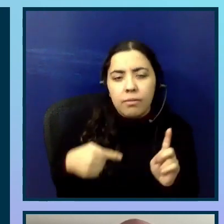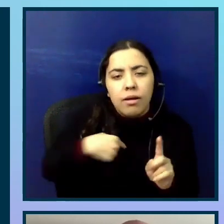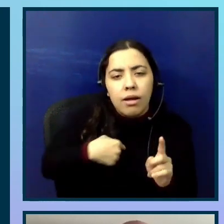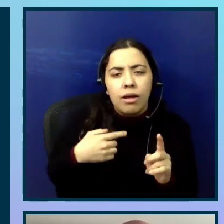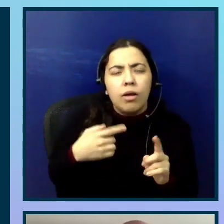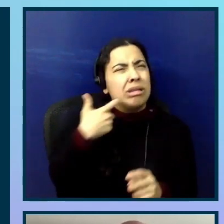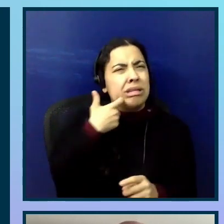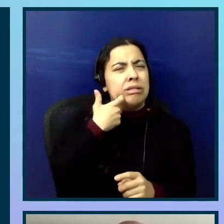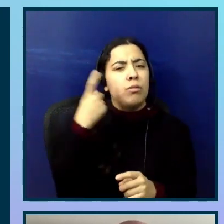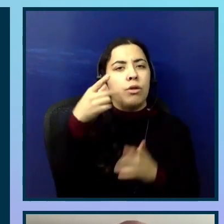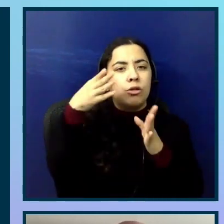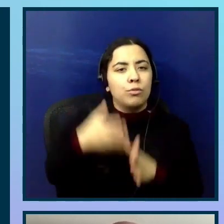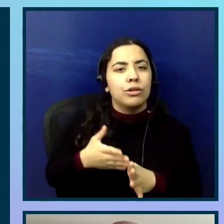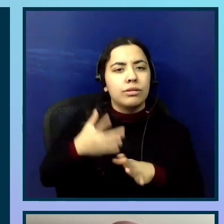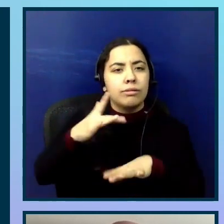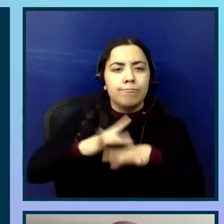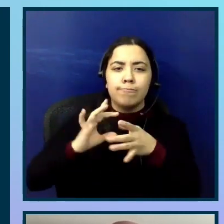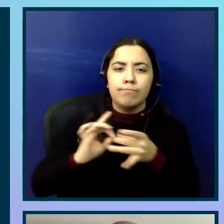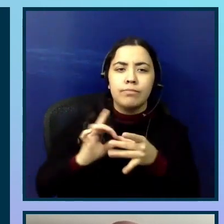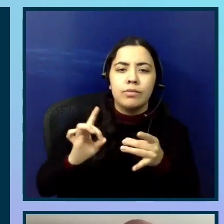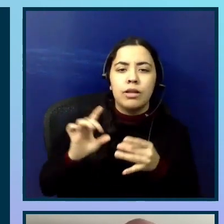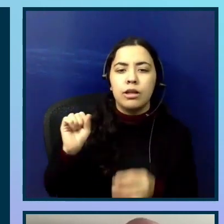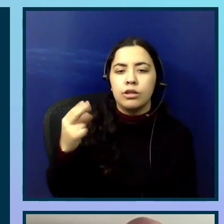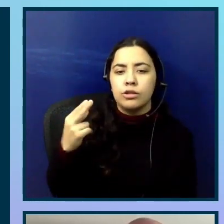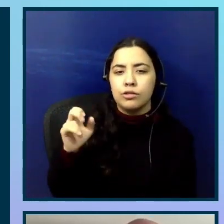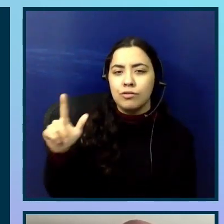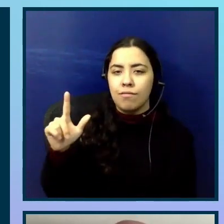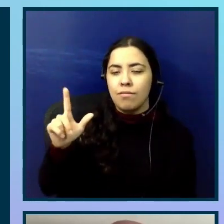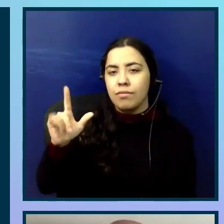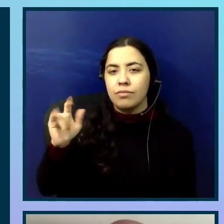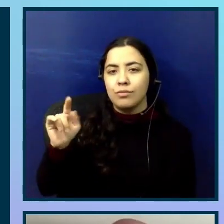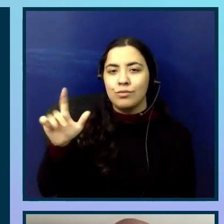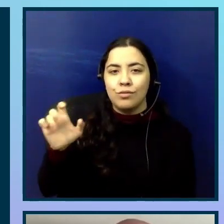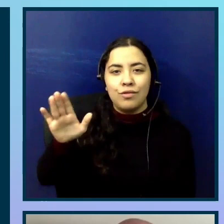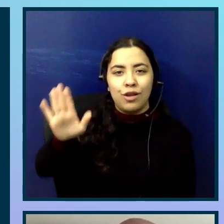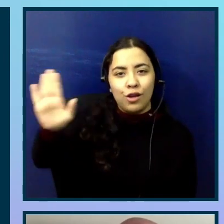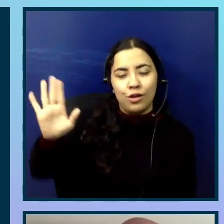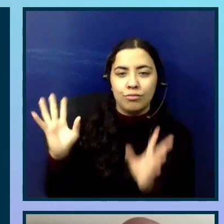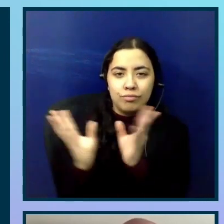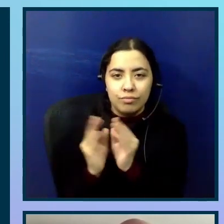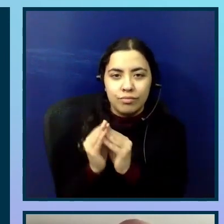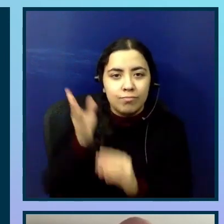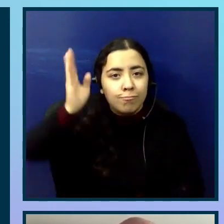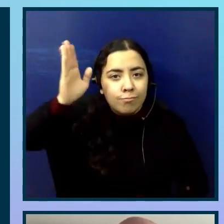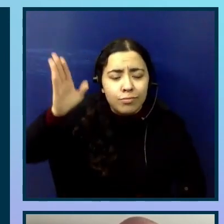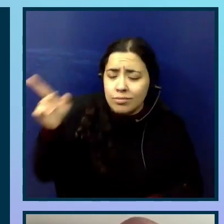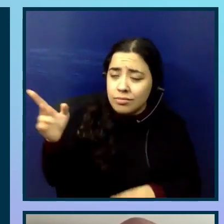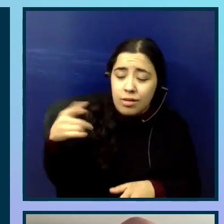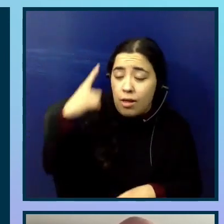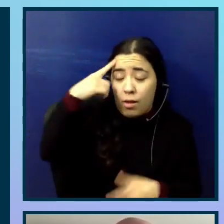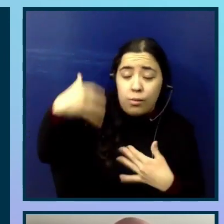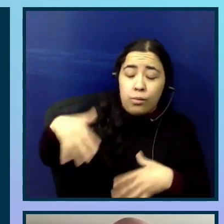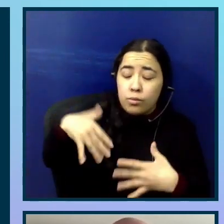really, really is with in her session, which I found massively insightful. And she talked about a lot of the sort of common sense